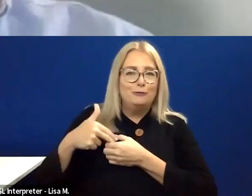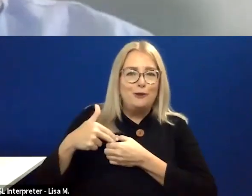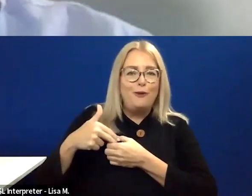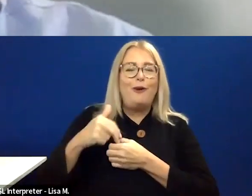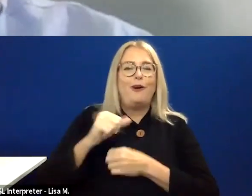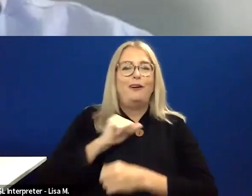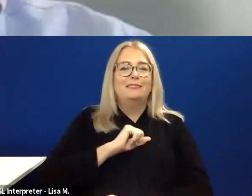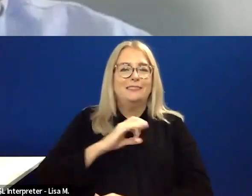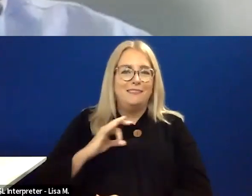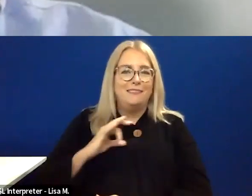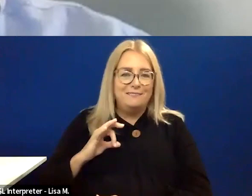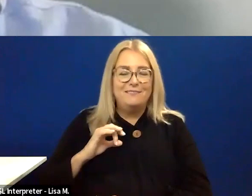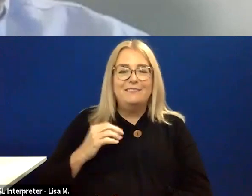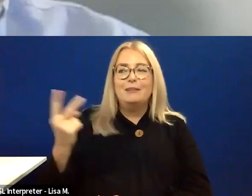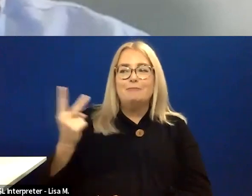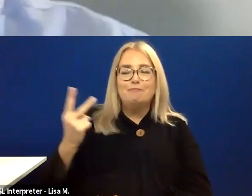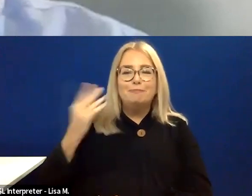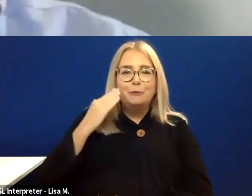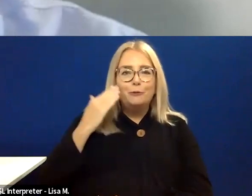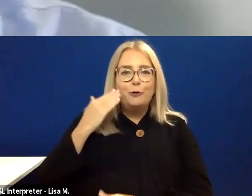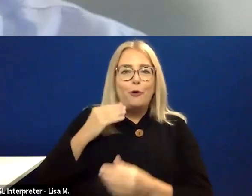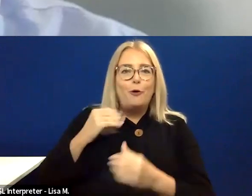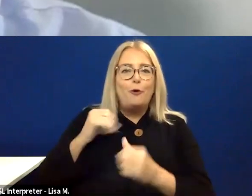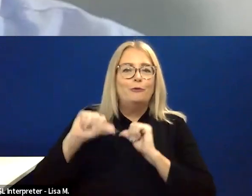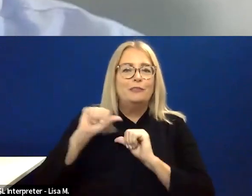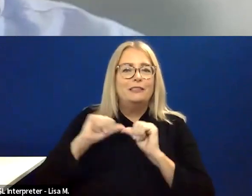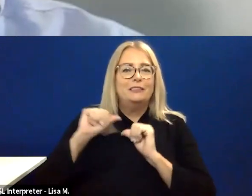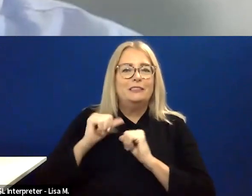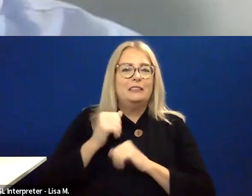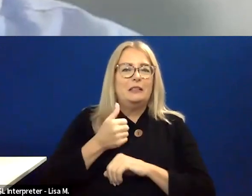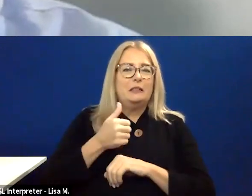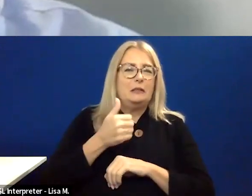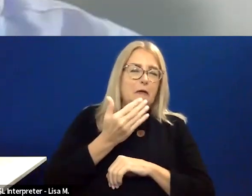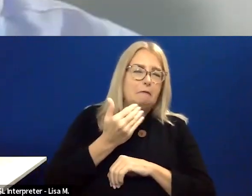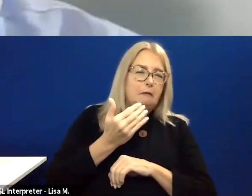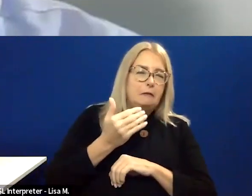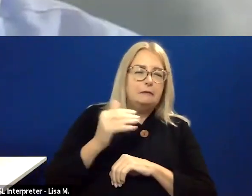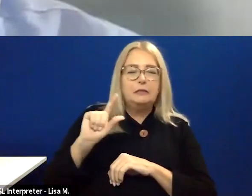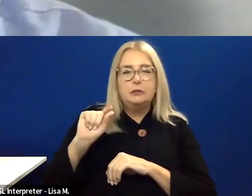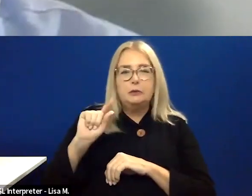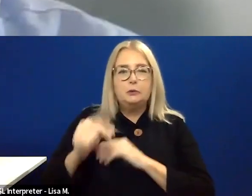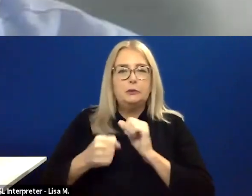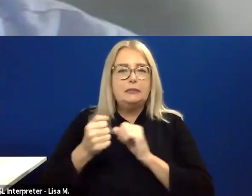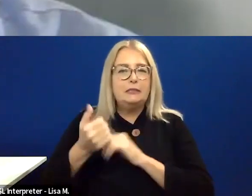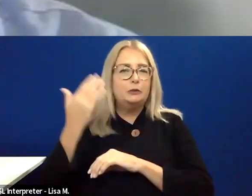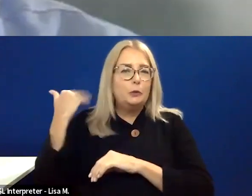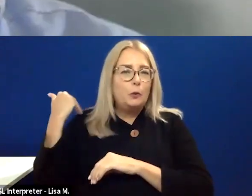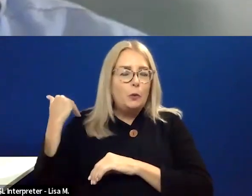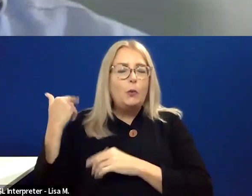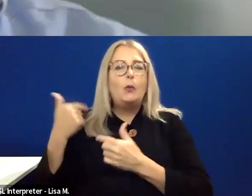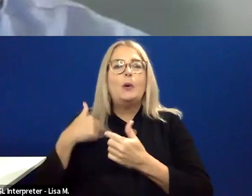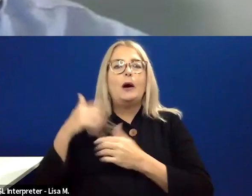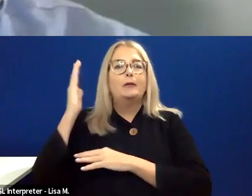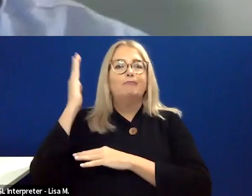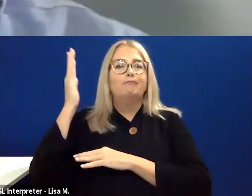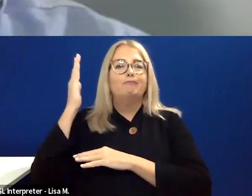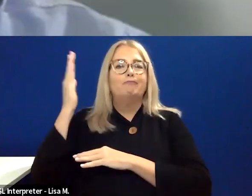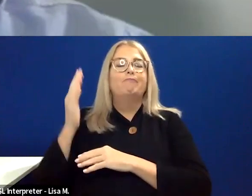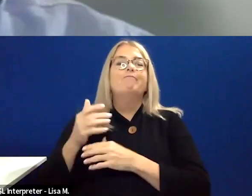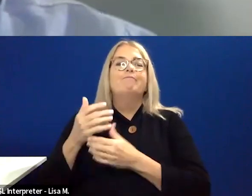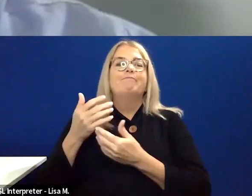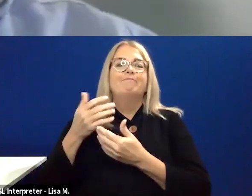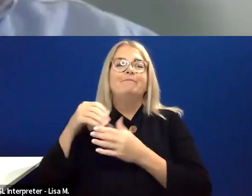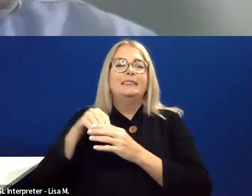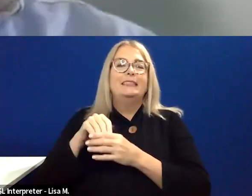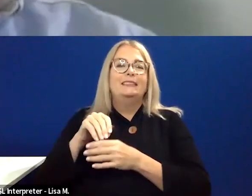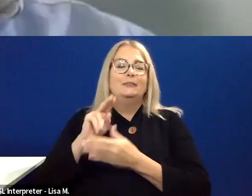other from probably 15-20 years ago when I gave a talk at University of Virginia but but Sonia does